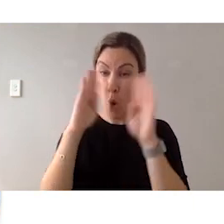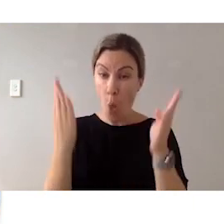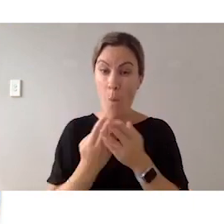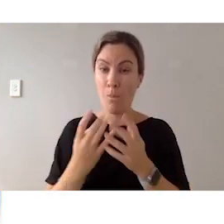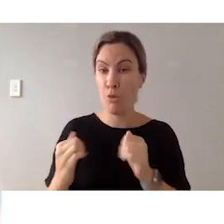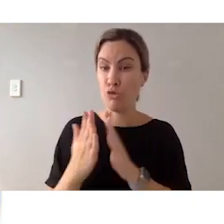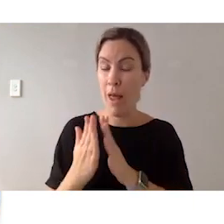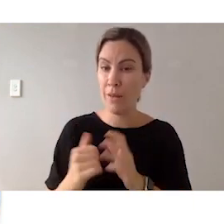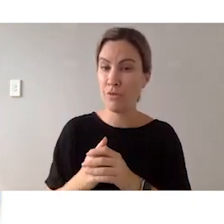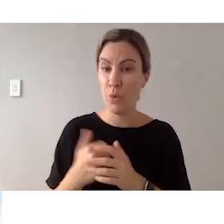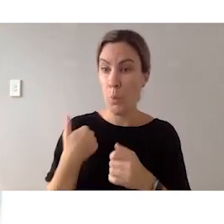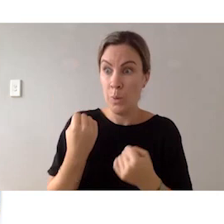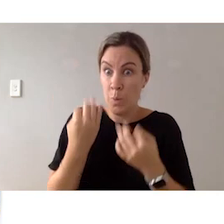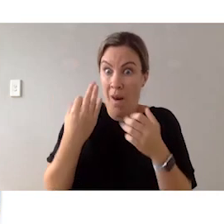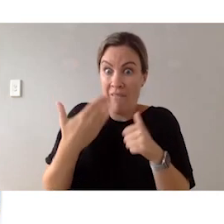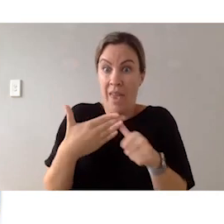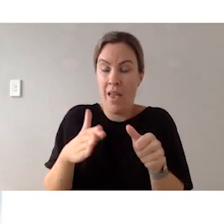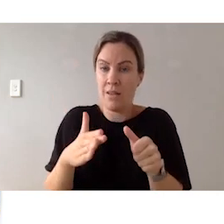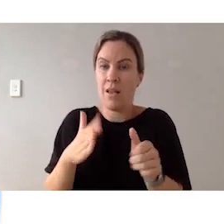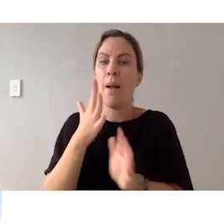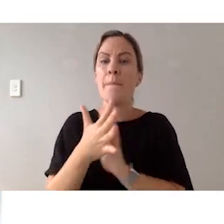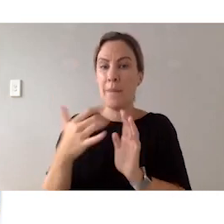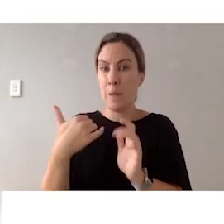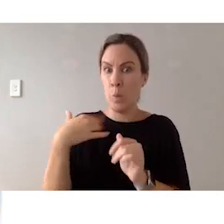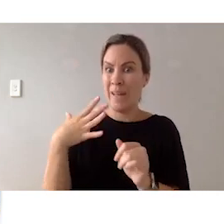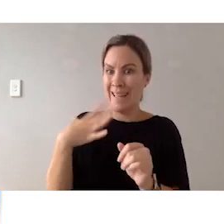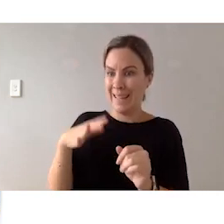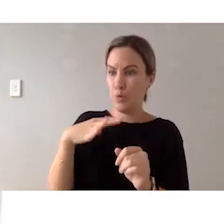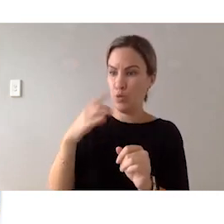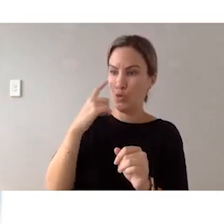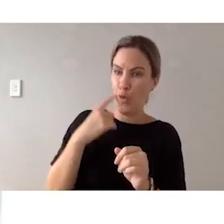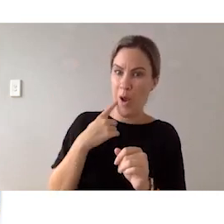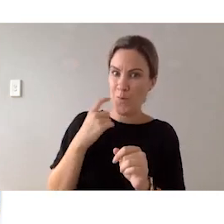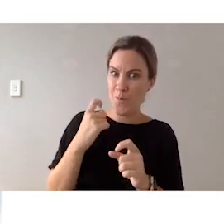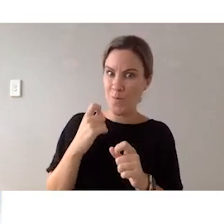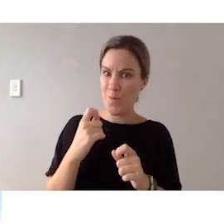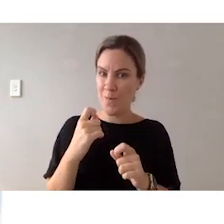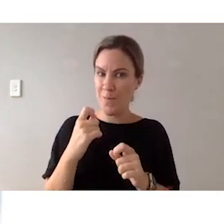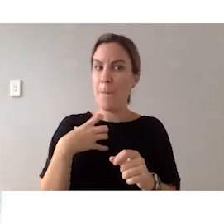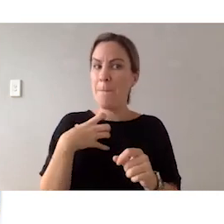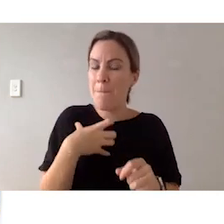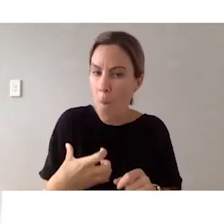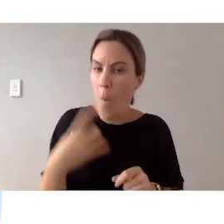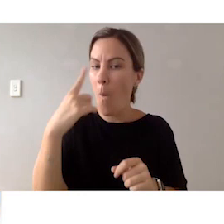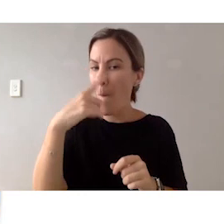people looking at this challenge and trying to help us support. We need more people to be thinking about what's going on and having the